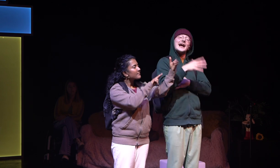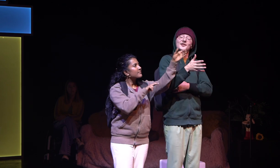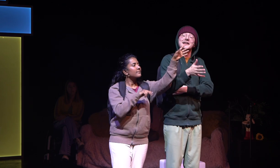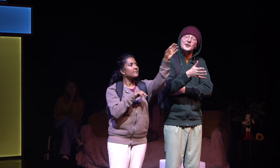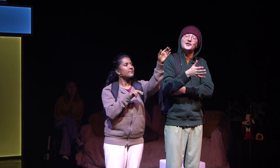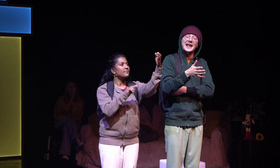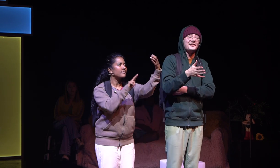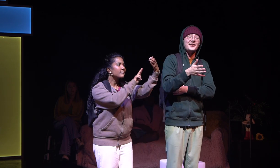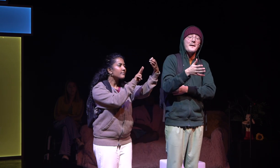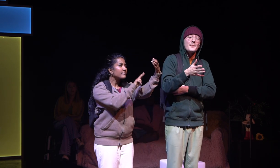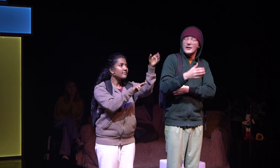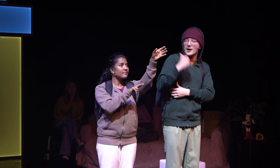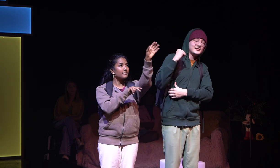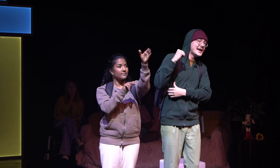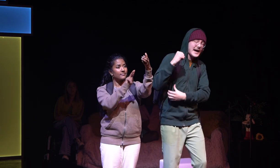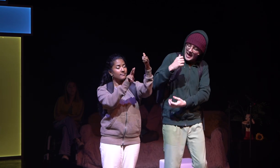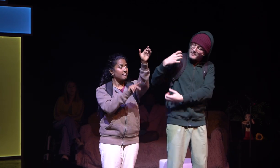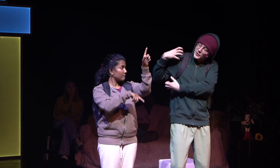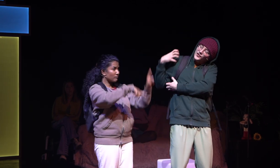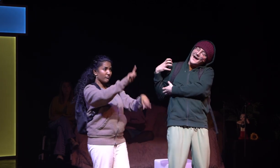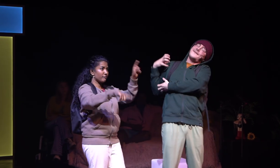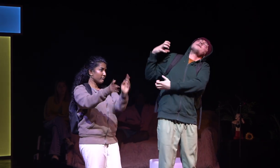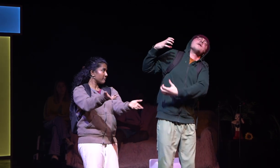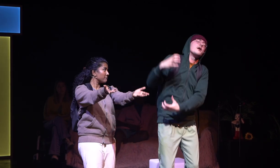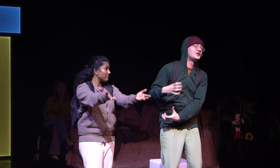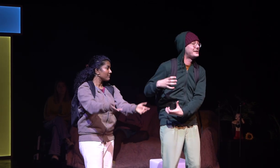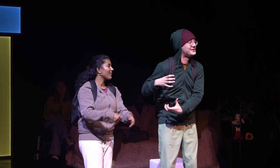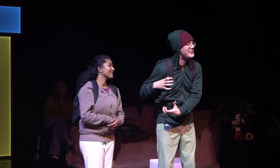there's actually a good selection. I take Gary out me rucksack so we can see